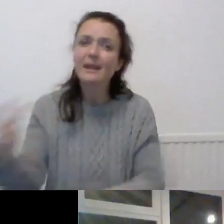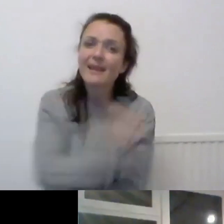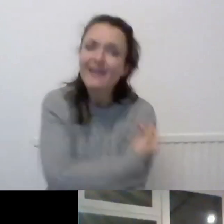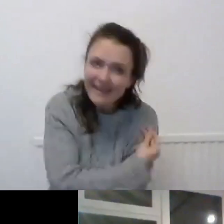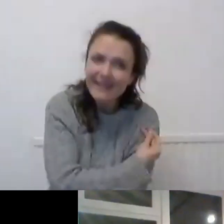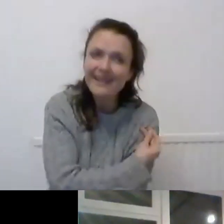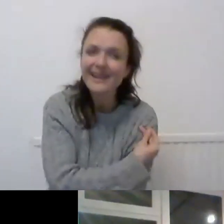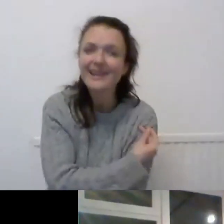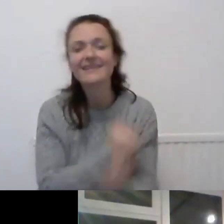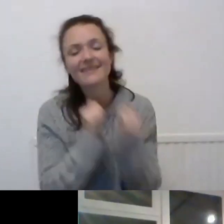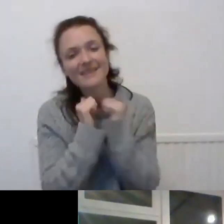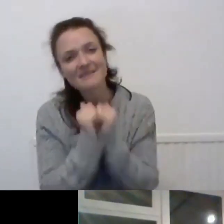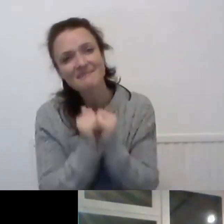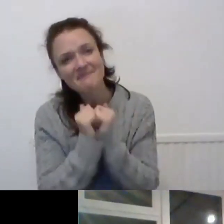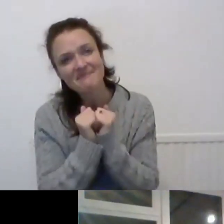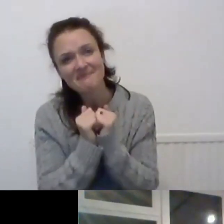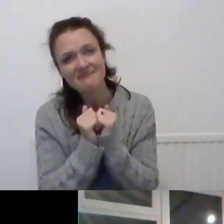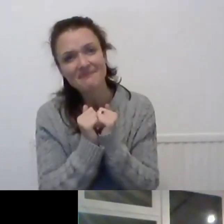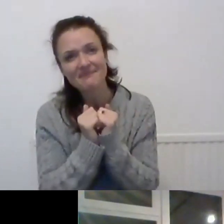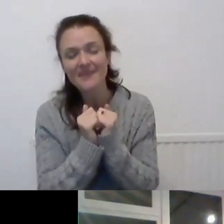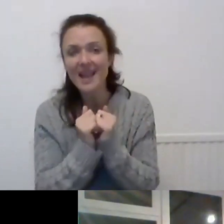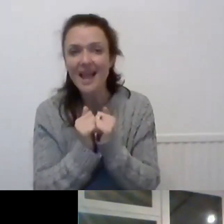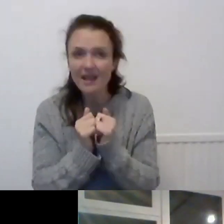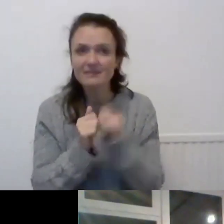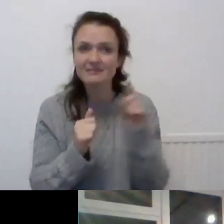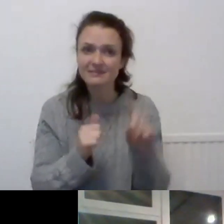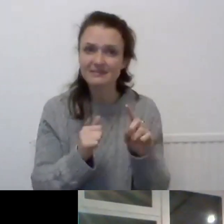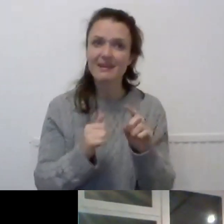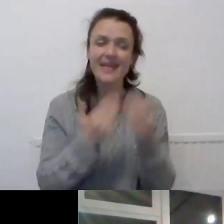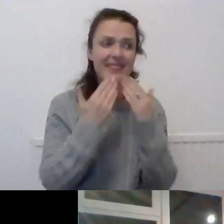information to have those conversations with their loved ones, those ones that are most vulnerable